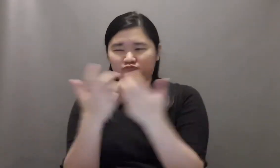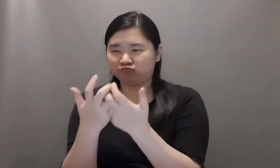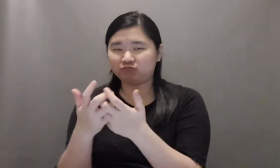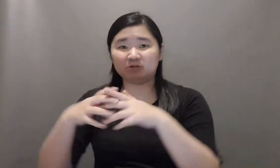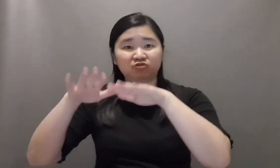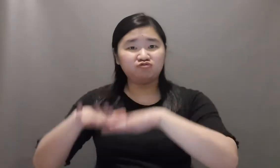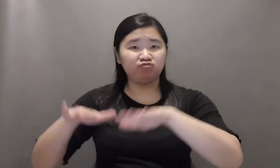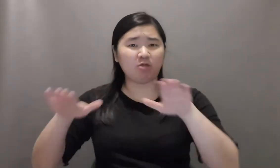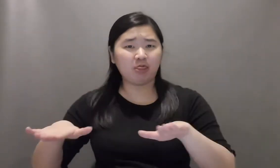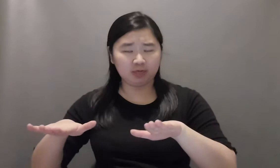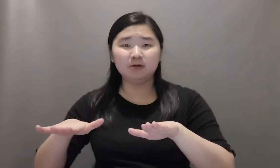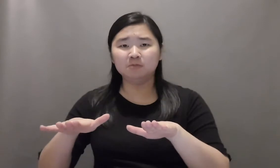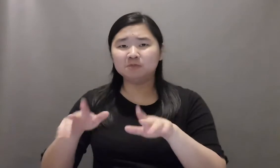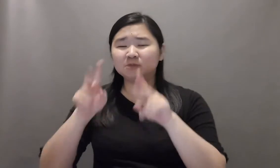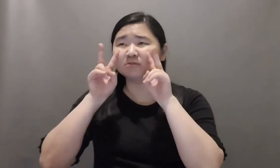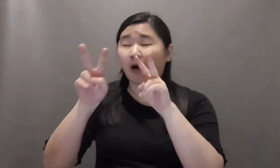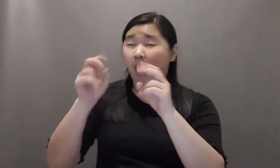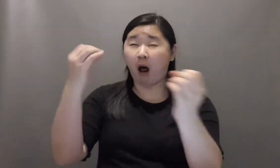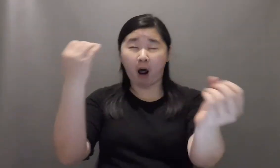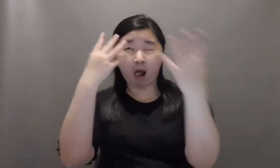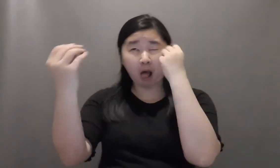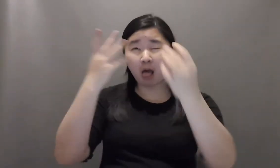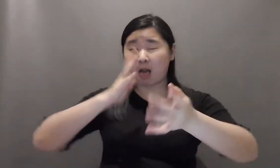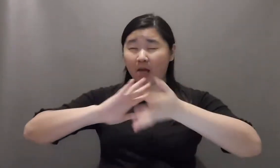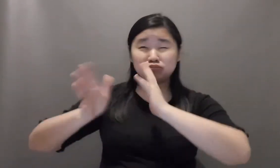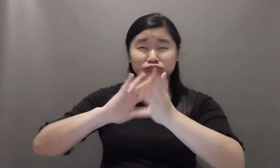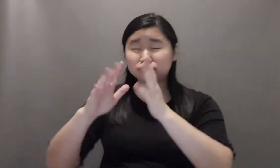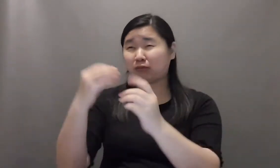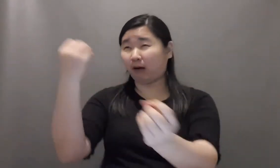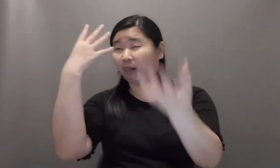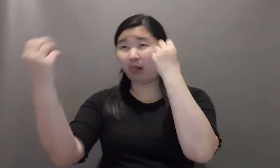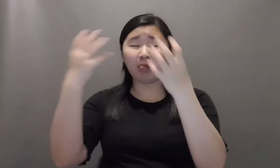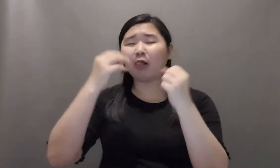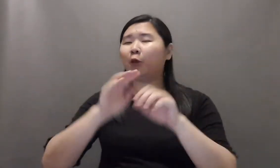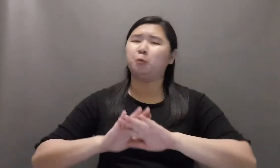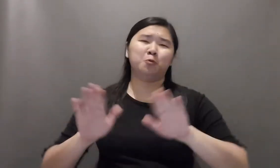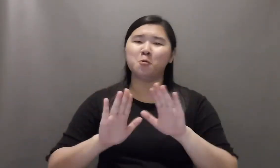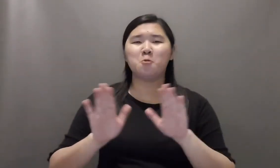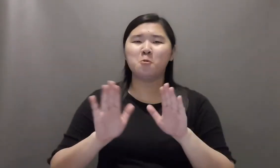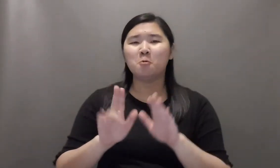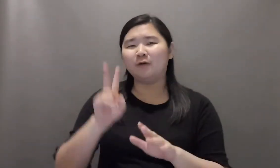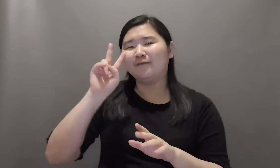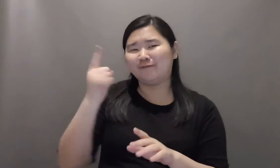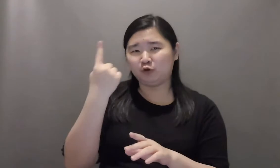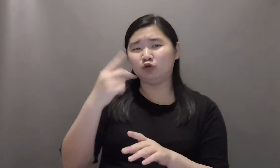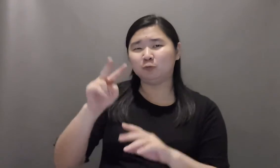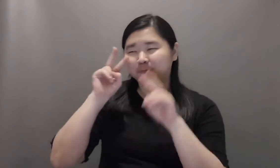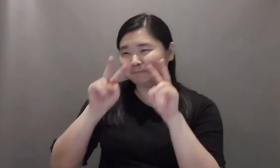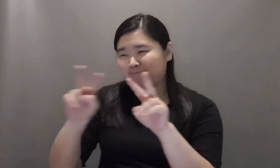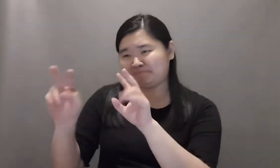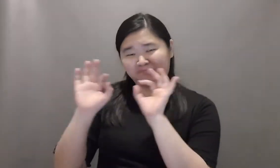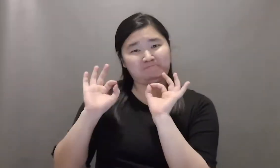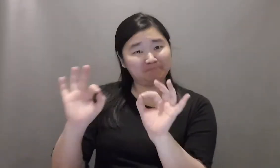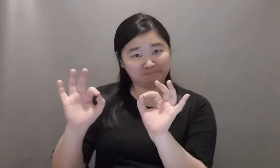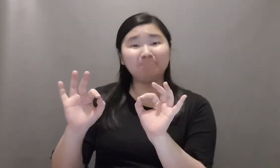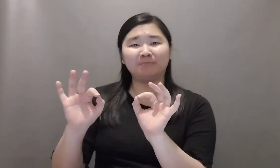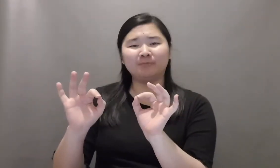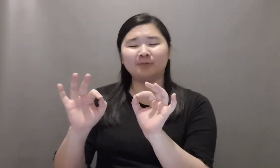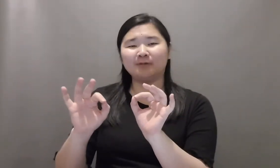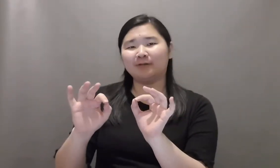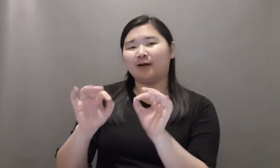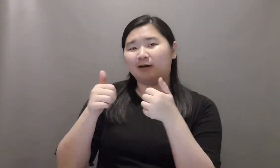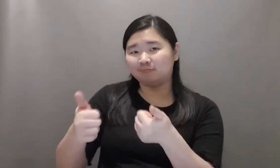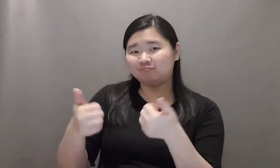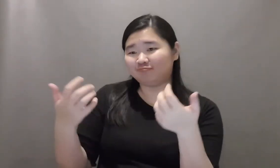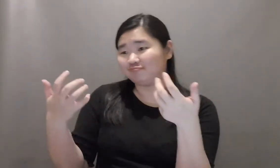as long as they do not distract the child from viewing the signed language.